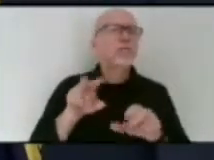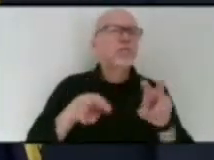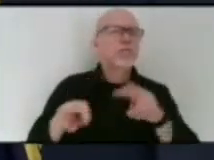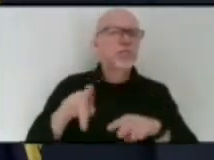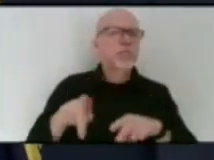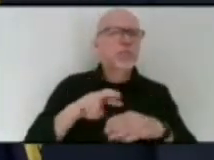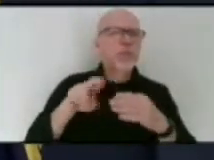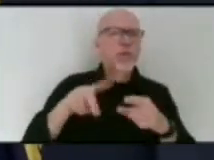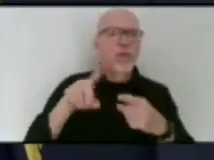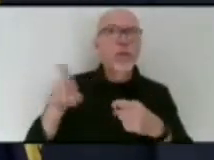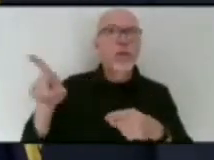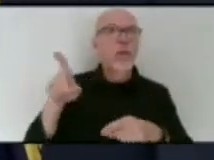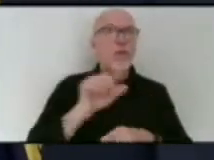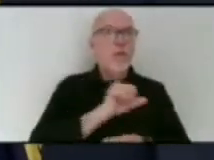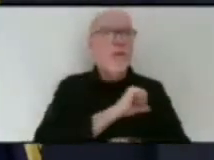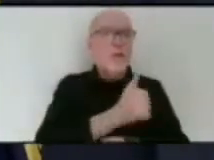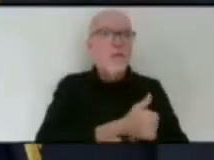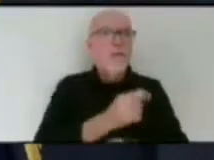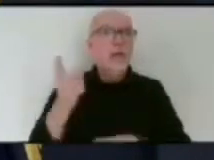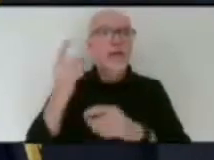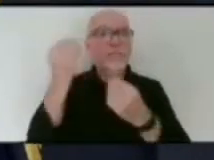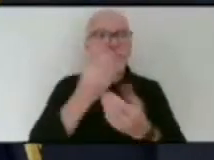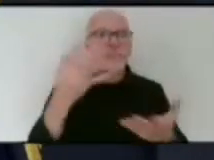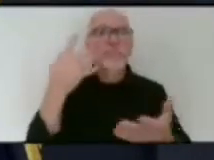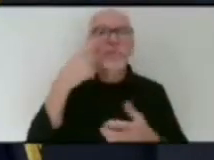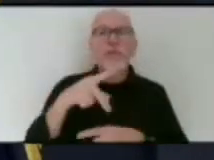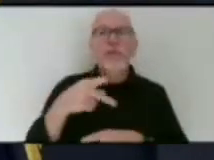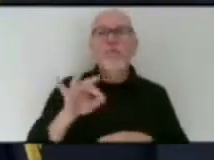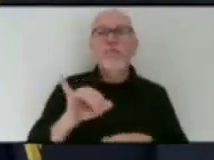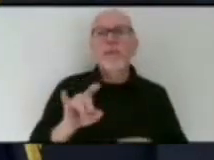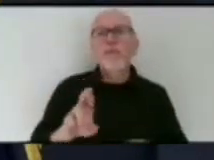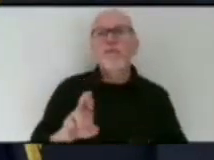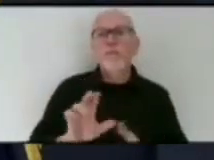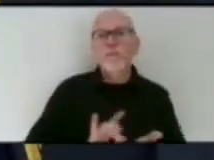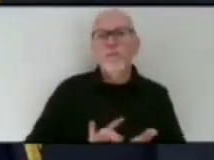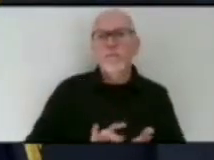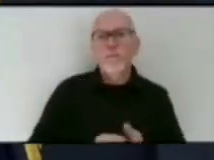authorization comes out for the Pfizer vaccine as well as when we received the